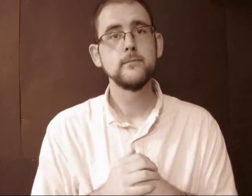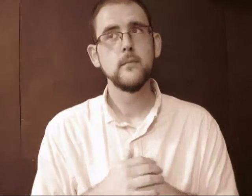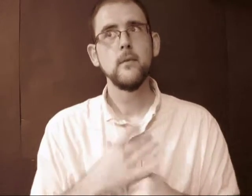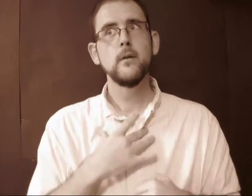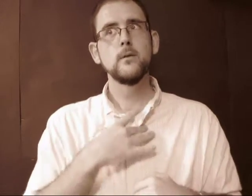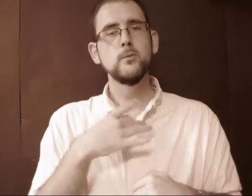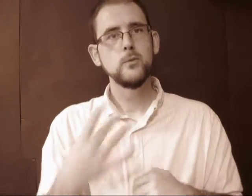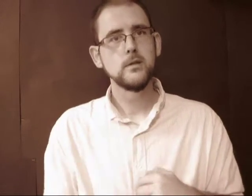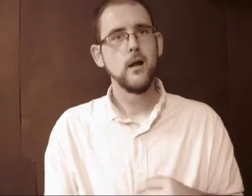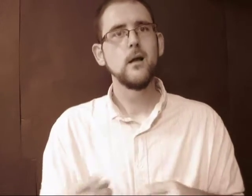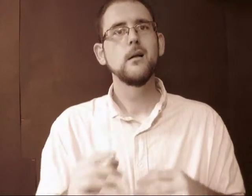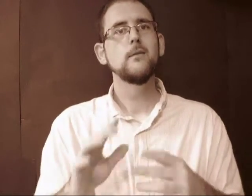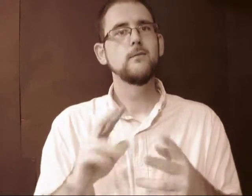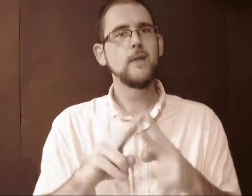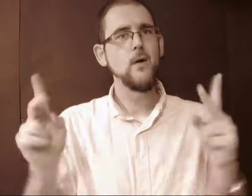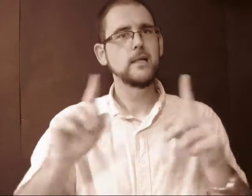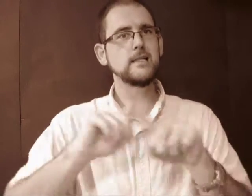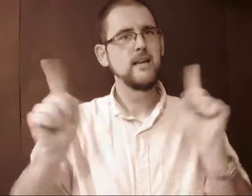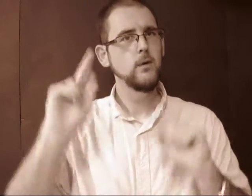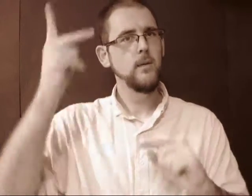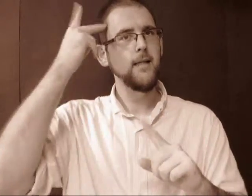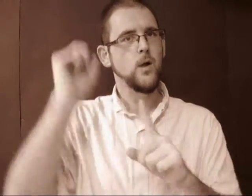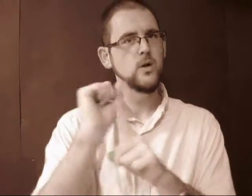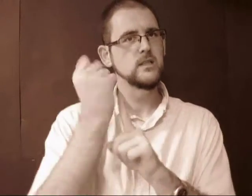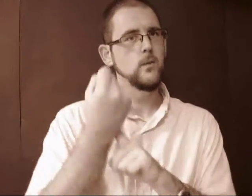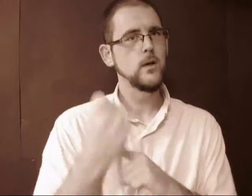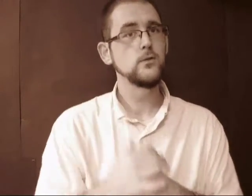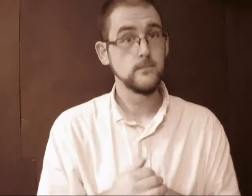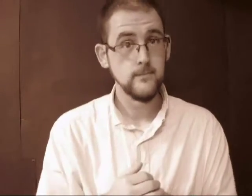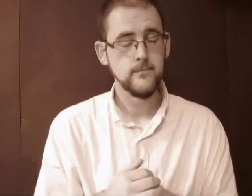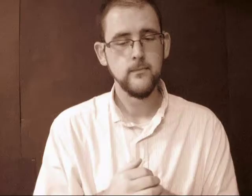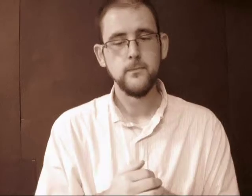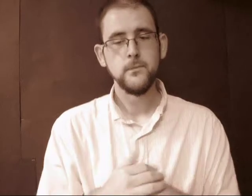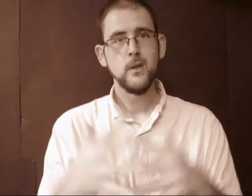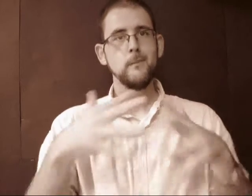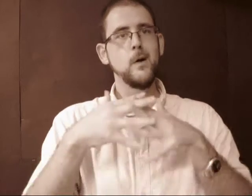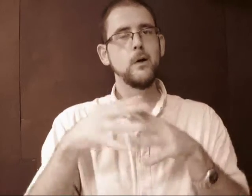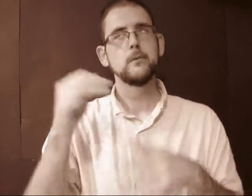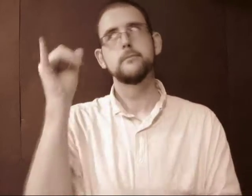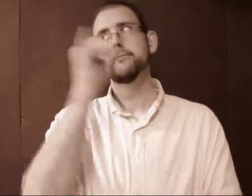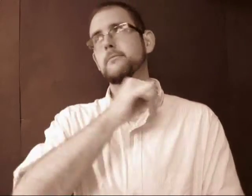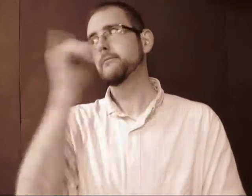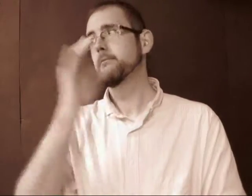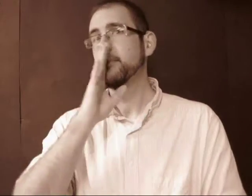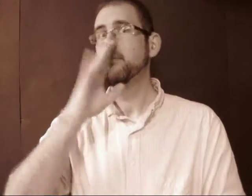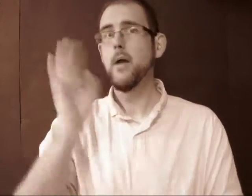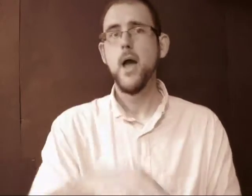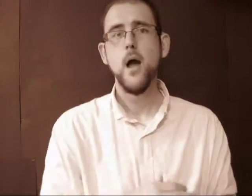This leads to a very different political situation. But in the US, it got pretty bad.